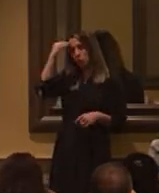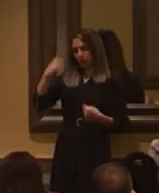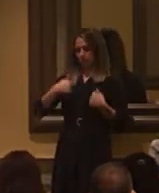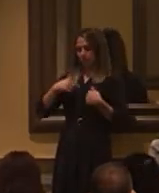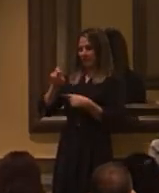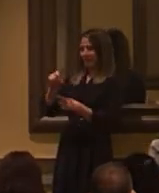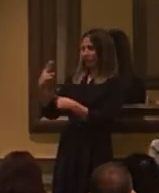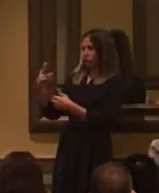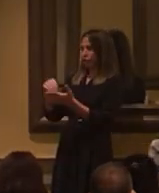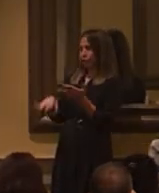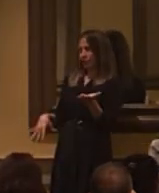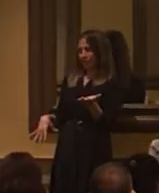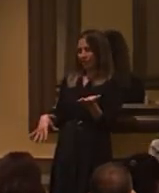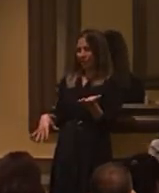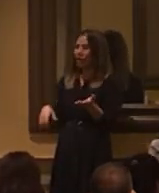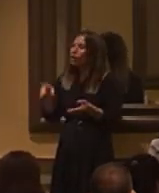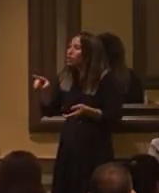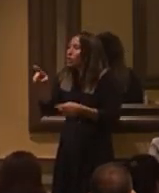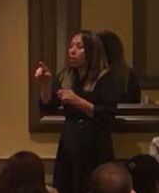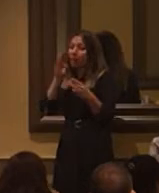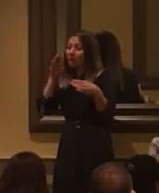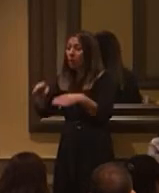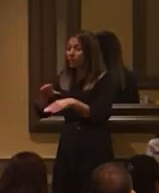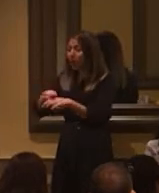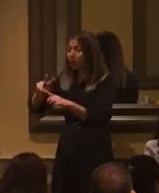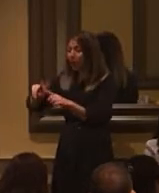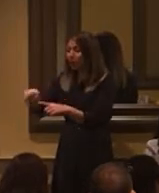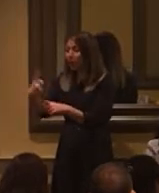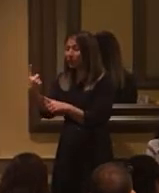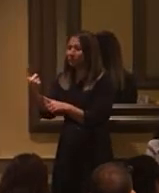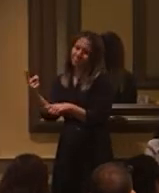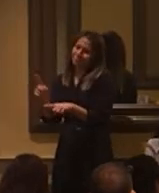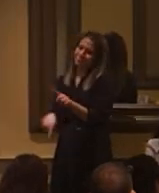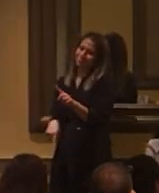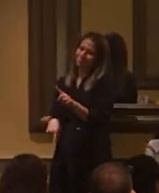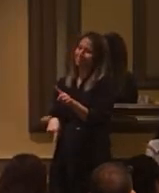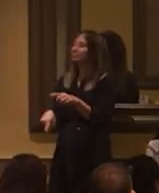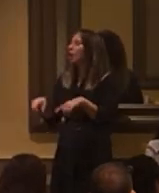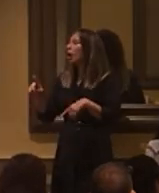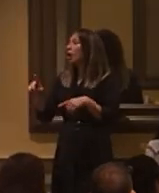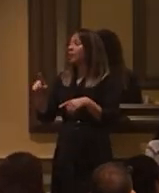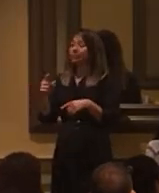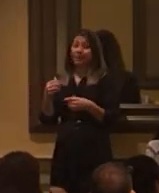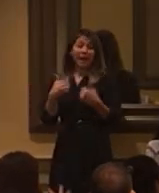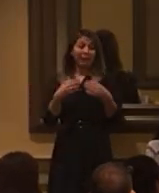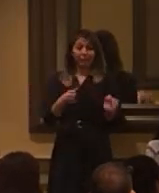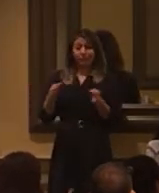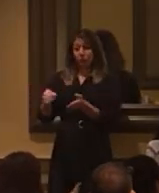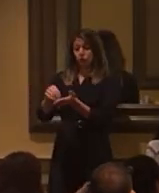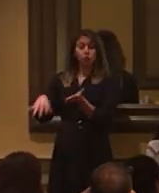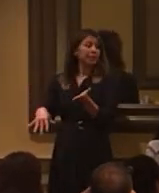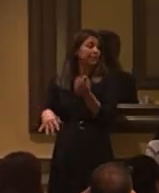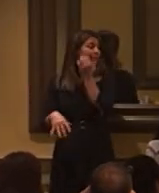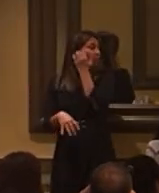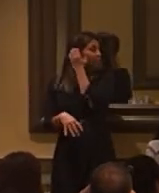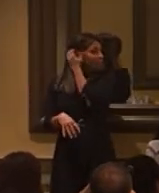can't really just work on vocabulary. And when I have a student who is...